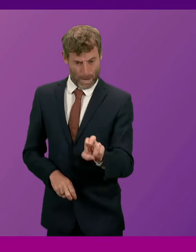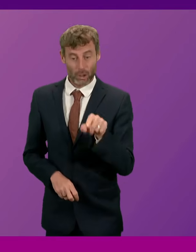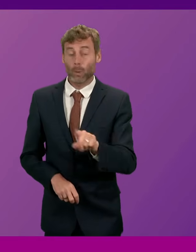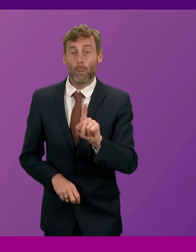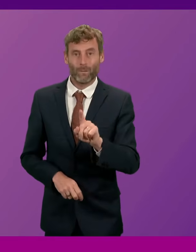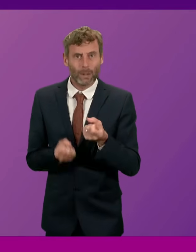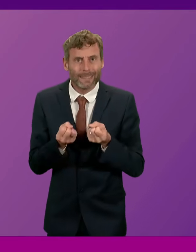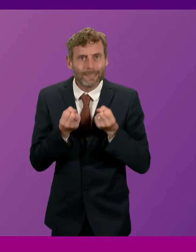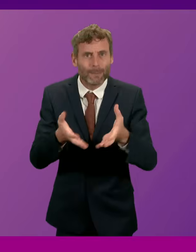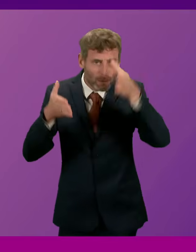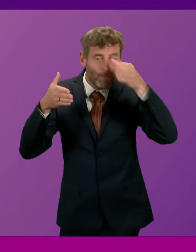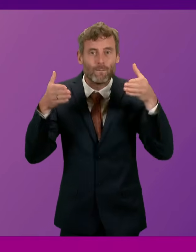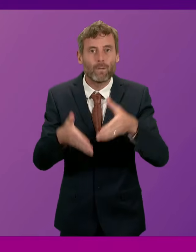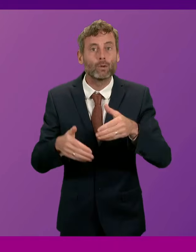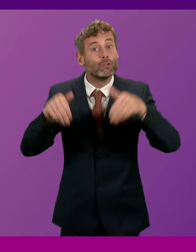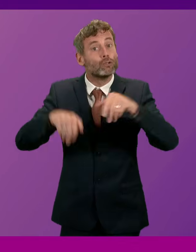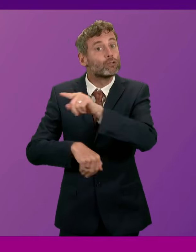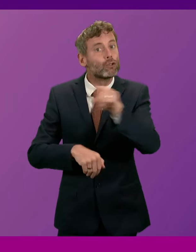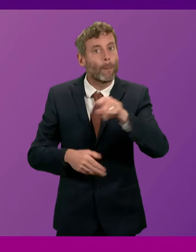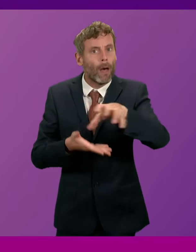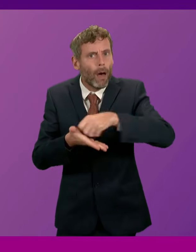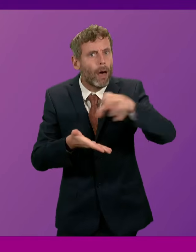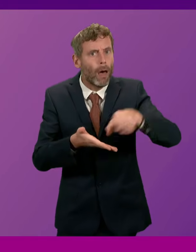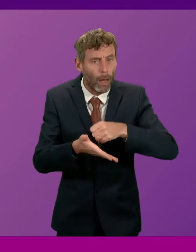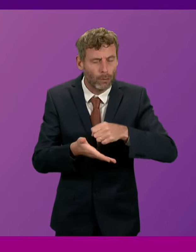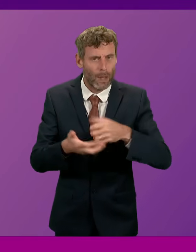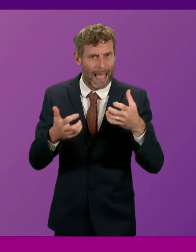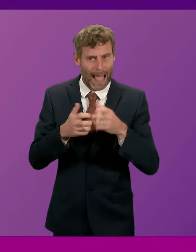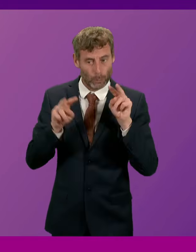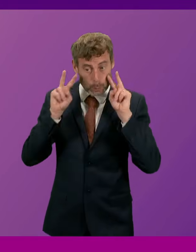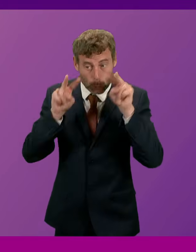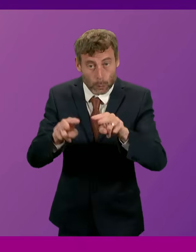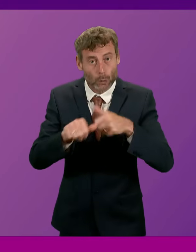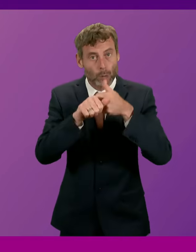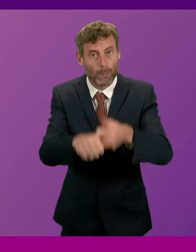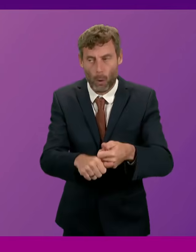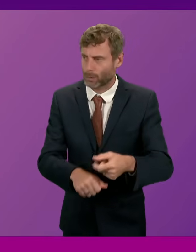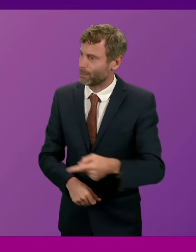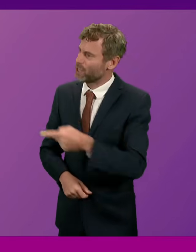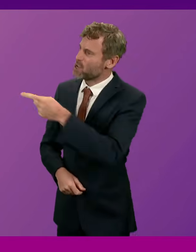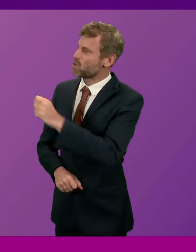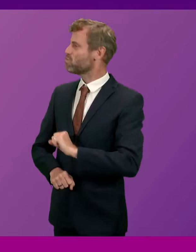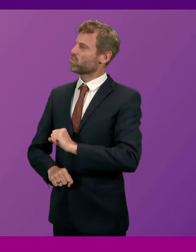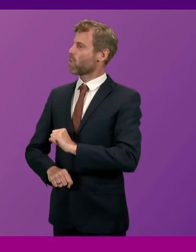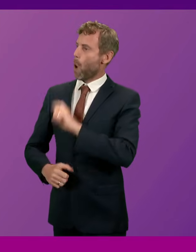and work with the retail sector. Mr Sarwar could not even bring himself to vote for that provision.